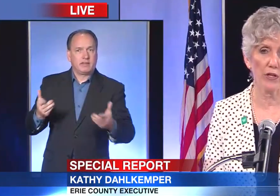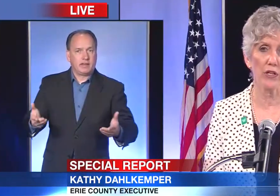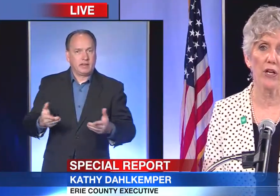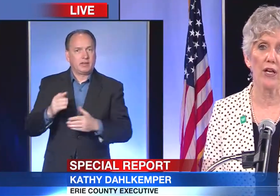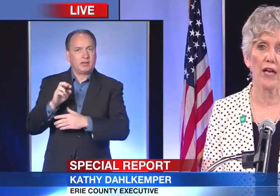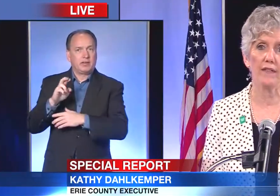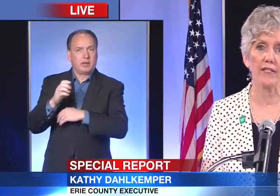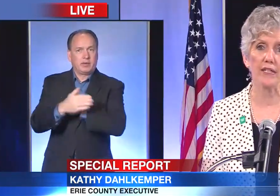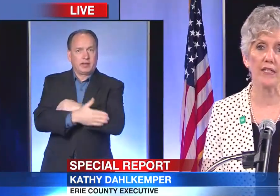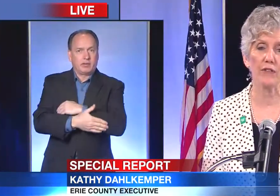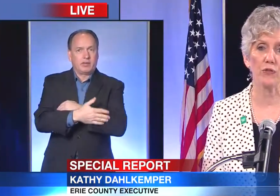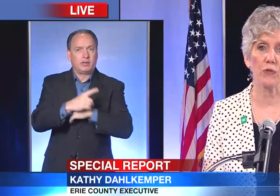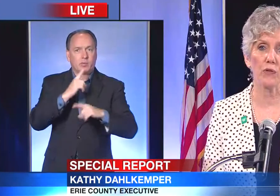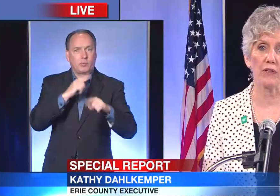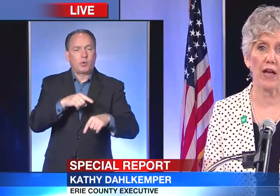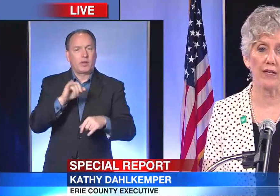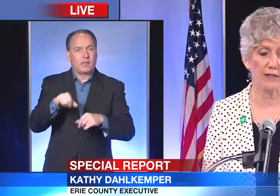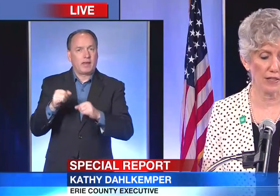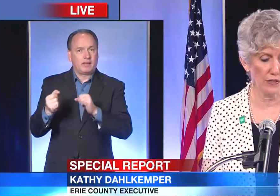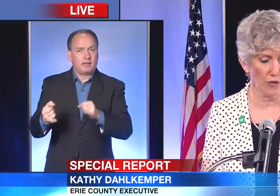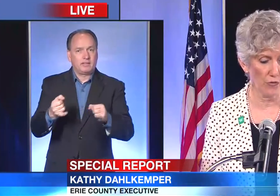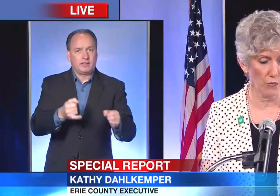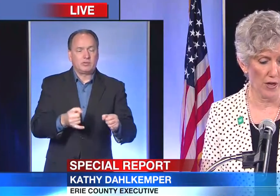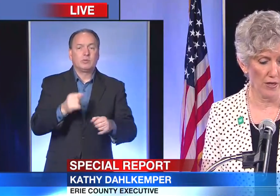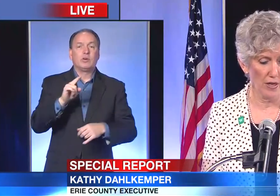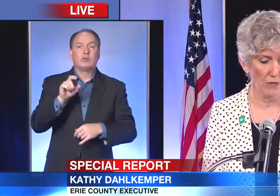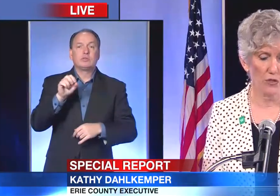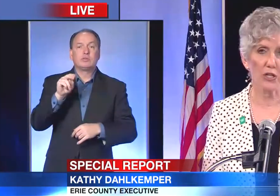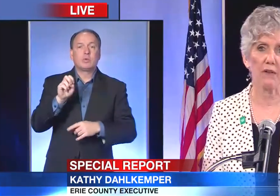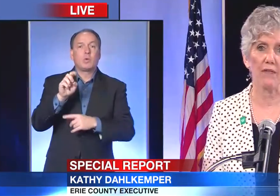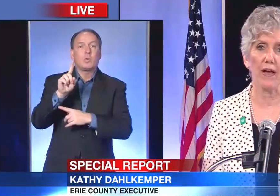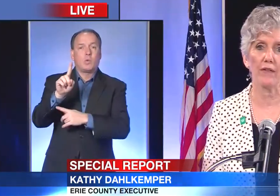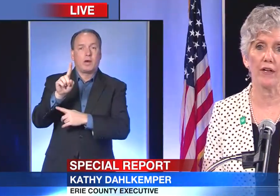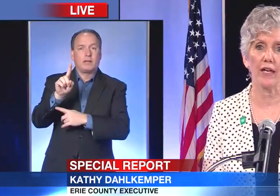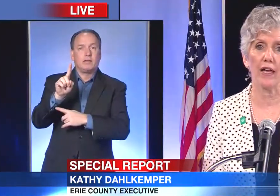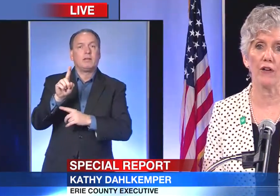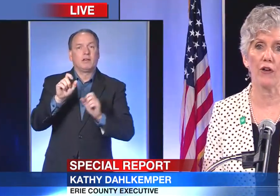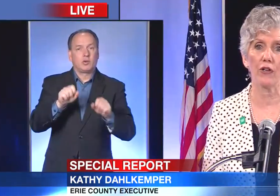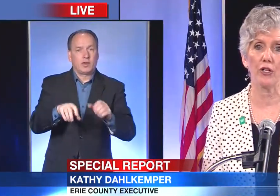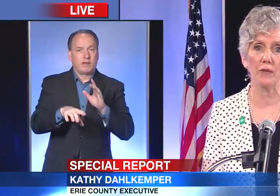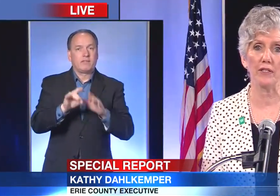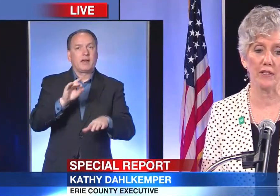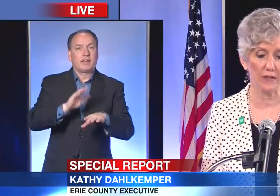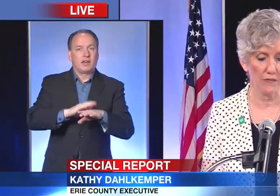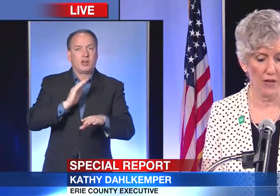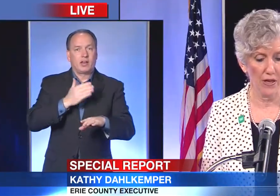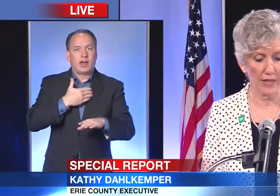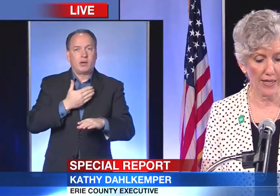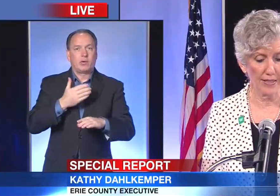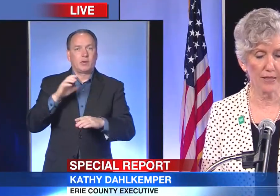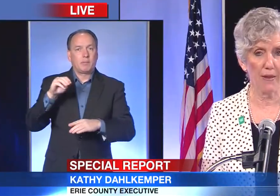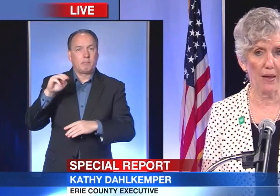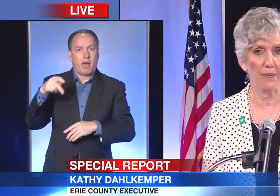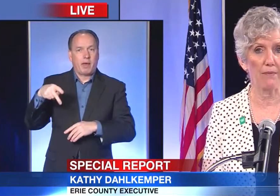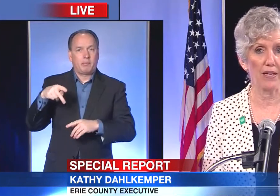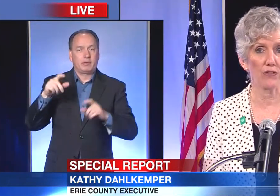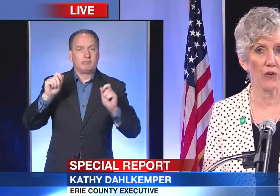WE HAVE ONE NEW POSITIVE CASE OF COVID-19 HERE IN ERIE COUNTY TO REPORT, AND THIS INDIVIDUAL RESIDES IN ZONE ONE, WHICH CAN